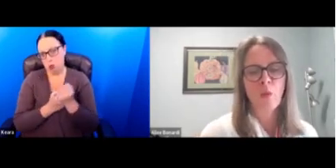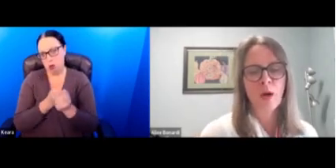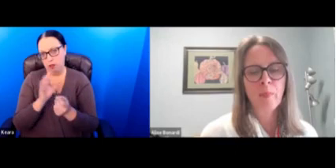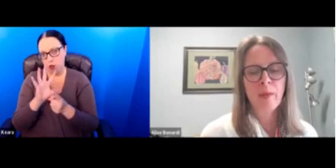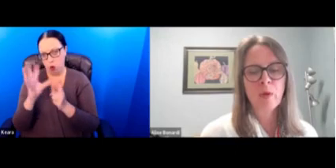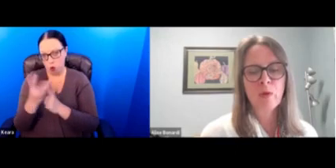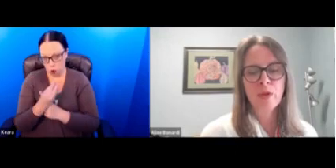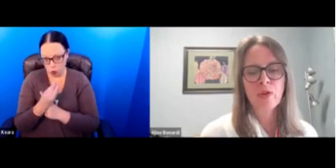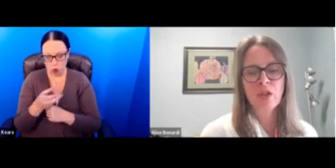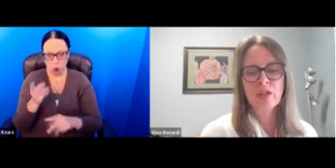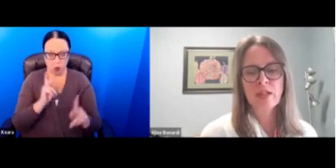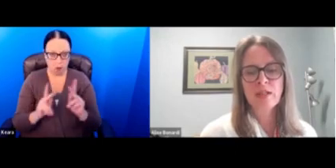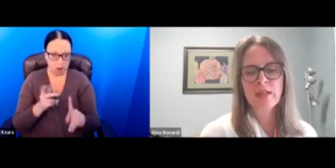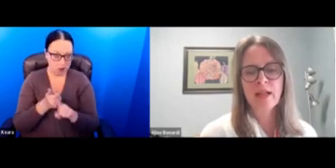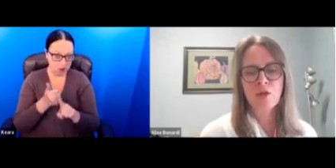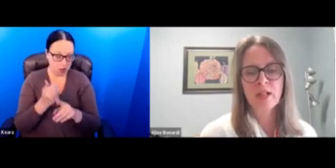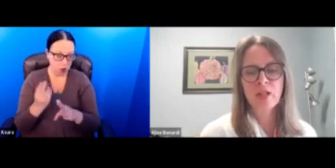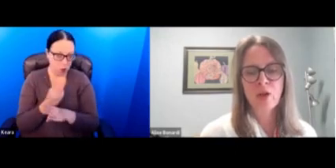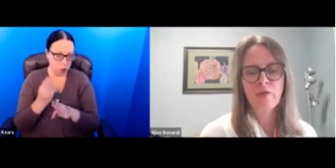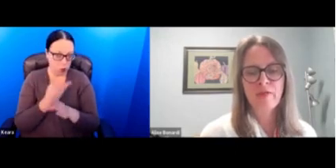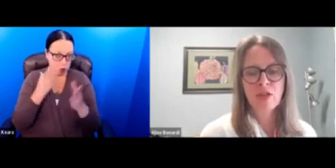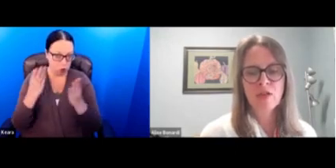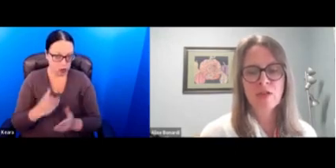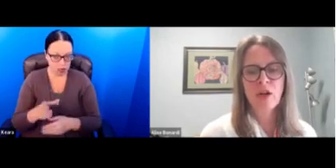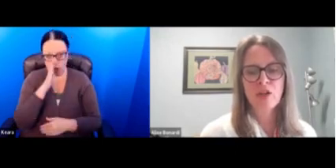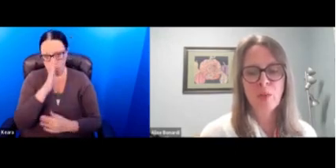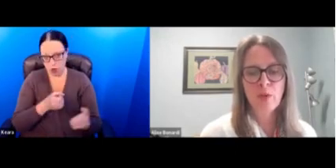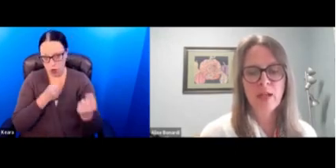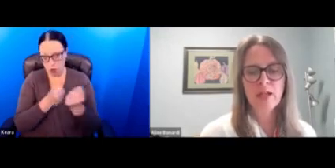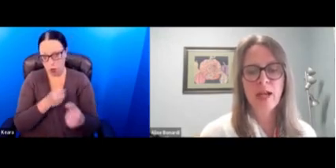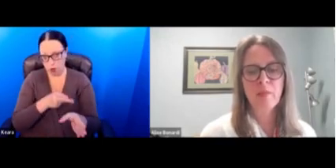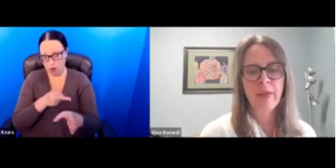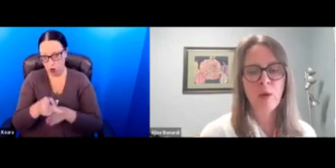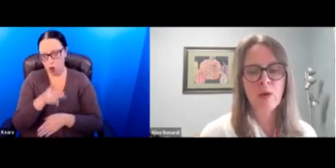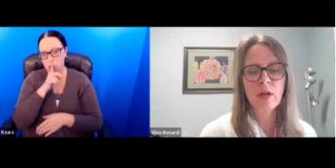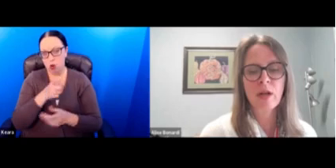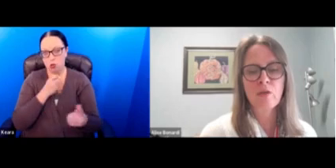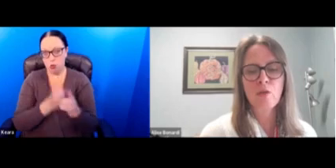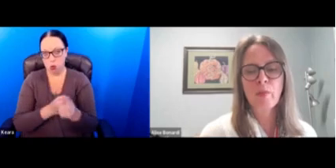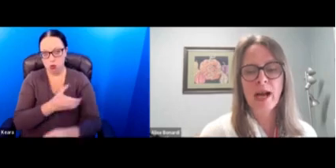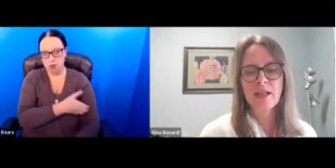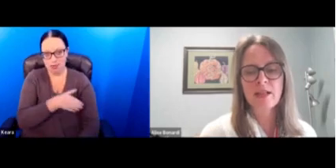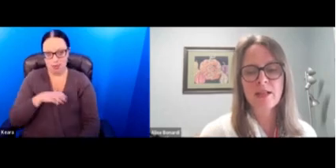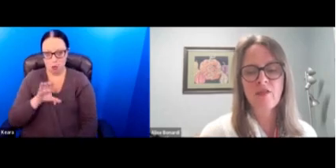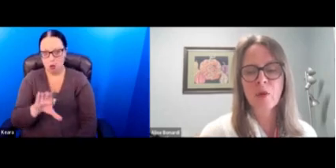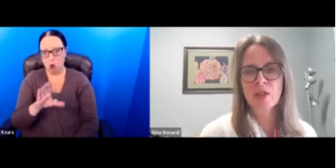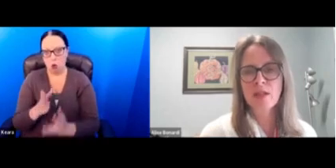where people who use services and direct support professionals are supported and empowered through the practice of Person